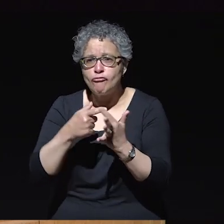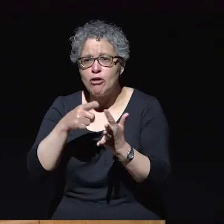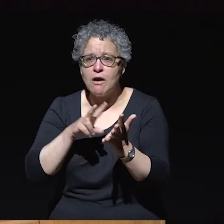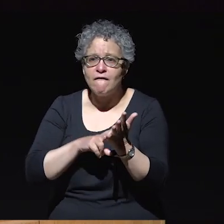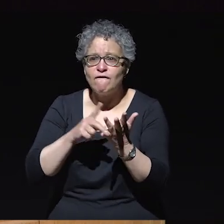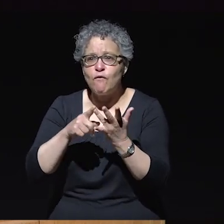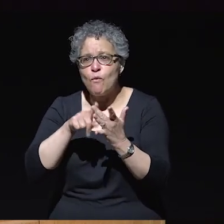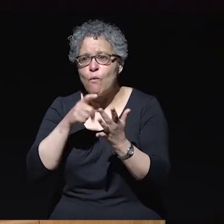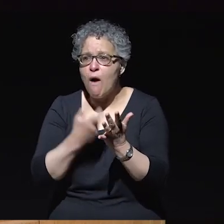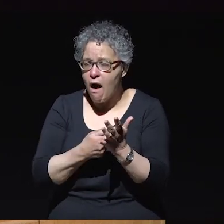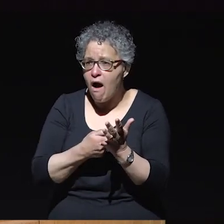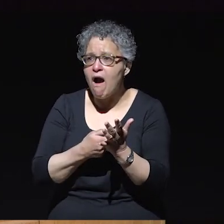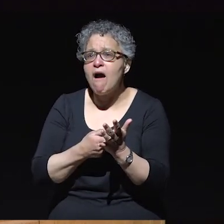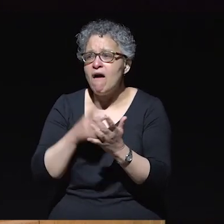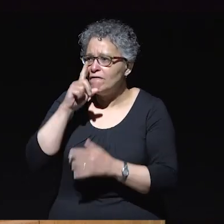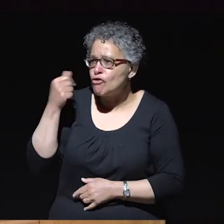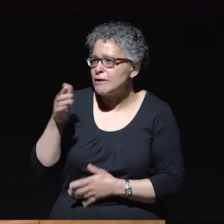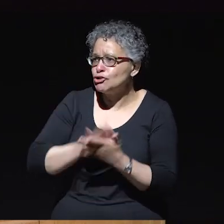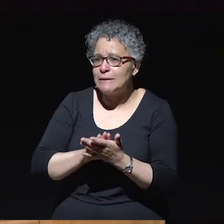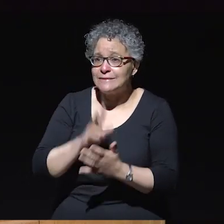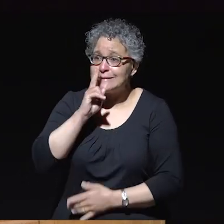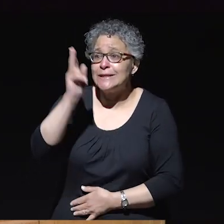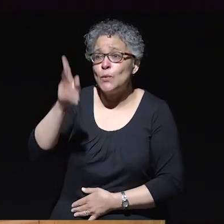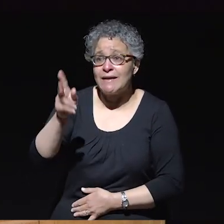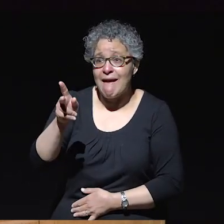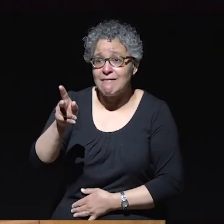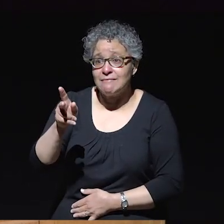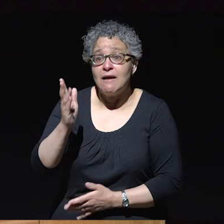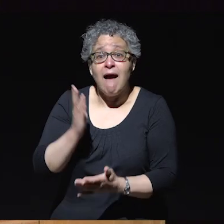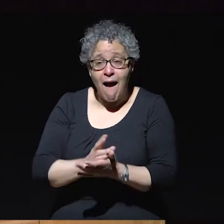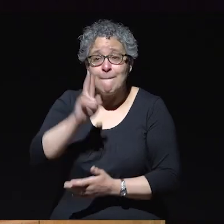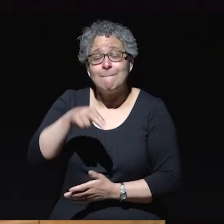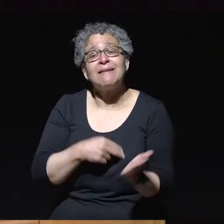and, indeed, the painting has. Now, the reason why the painting has come back,